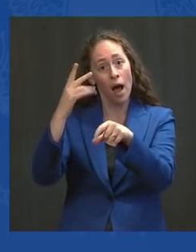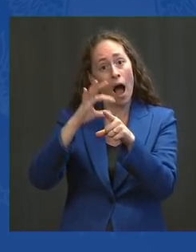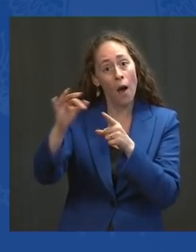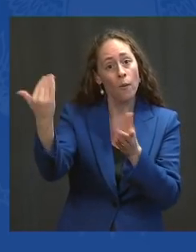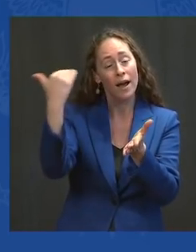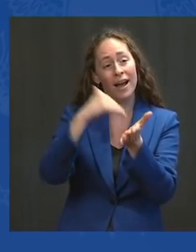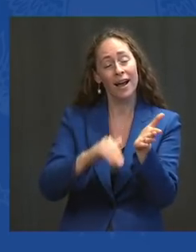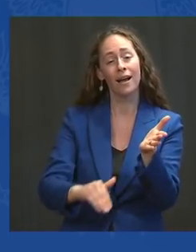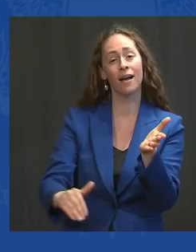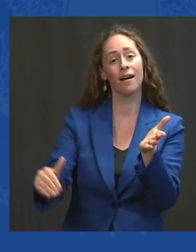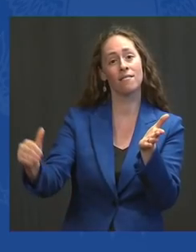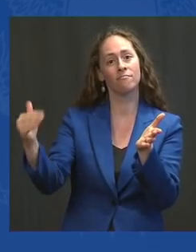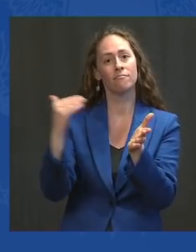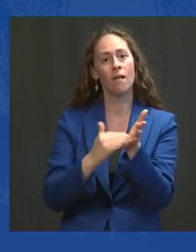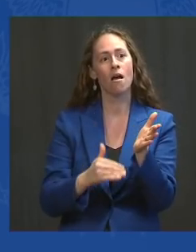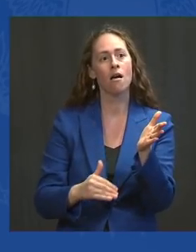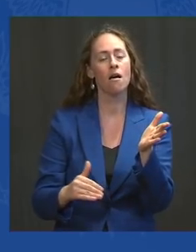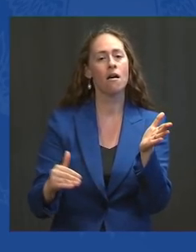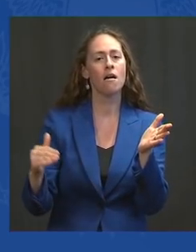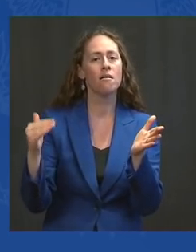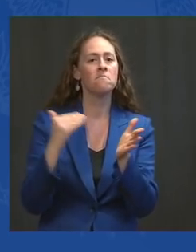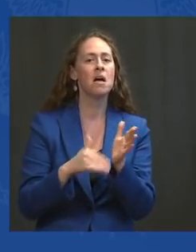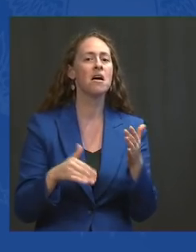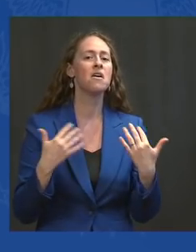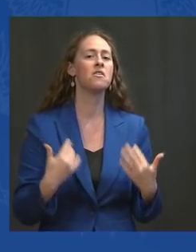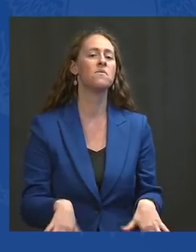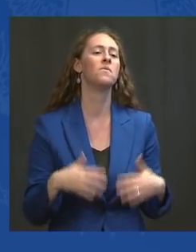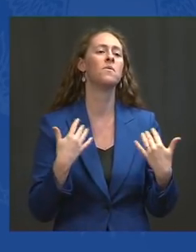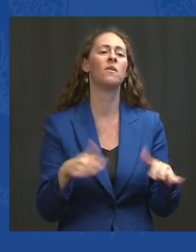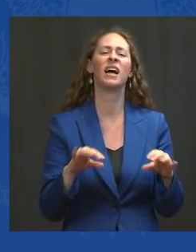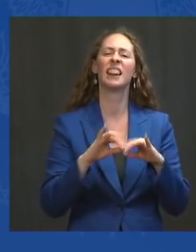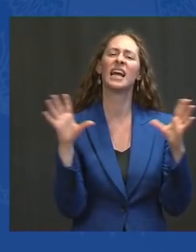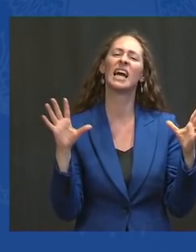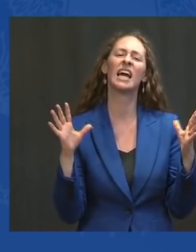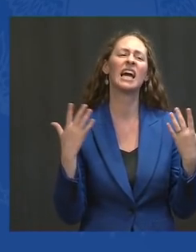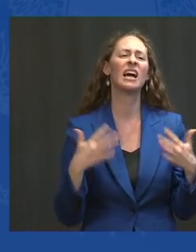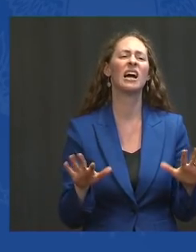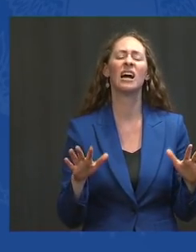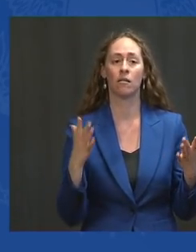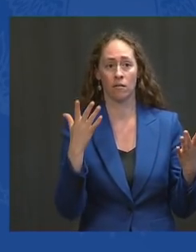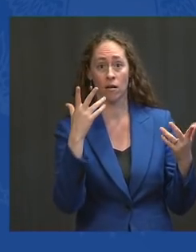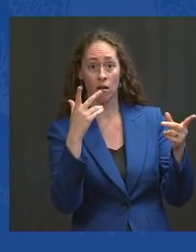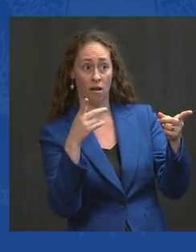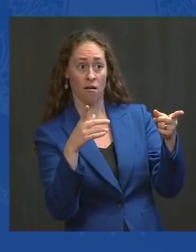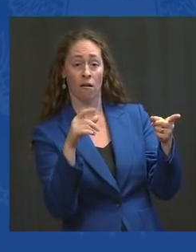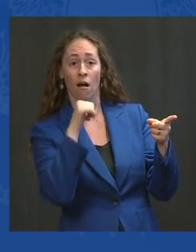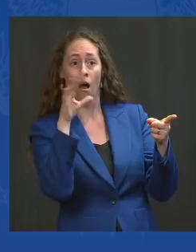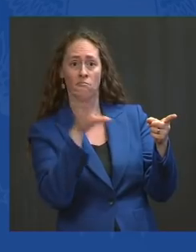It's clear. For those who challenge the results and question the integrity of the election: